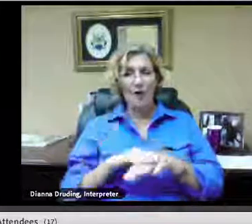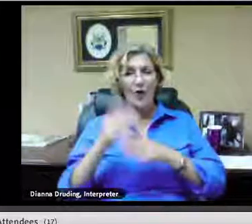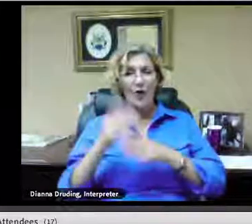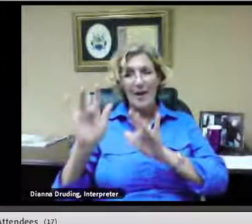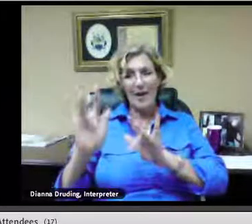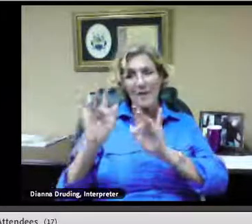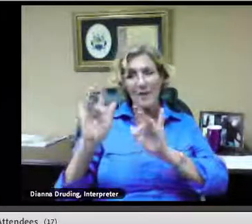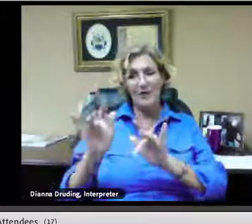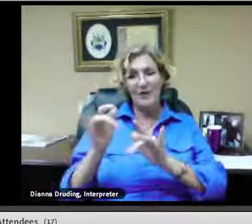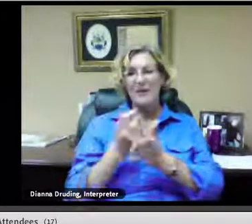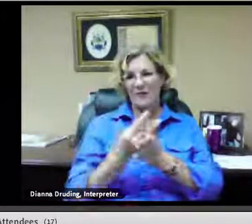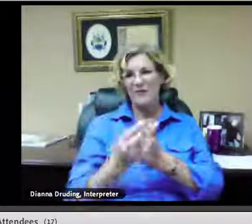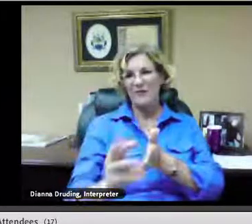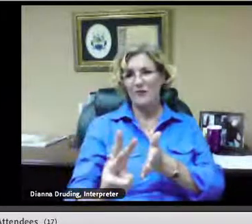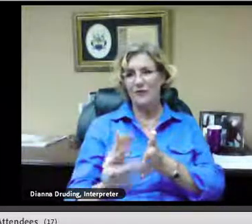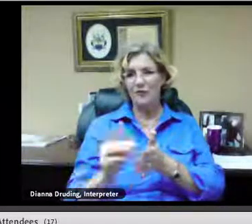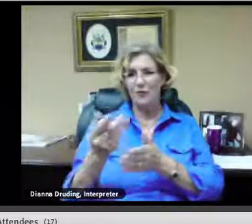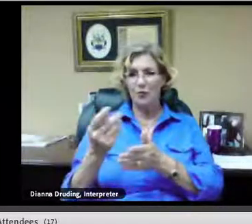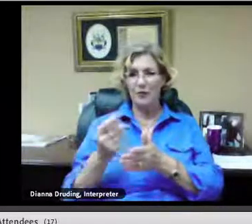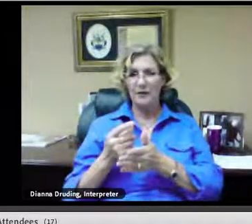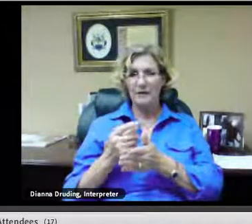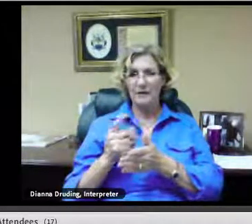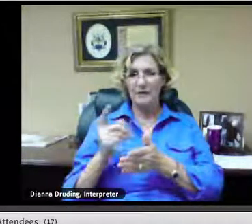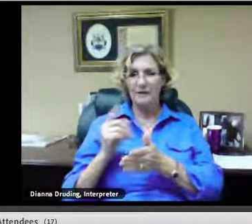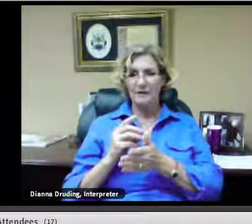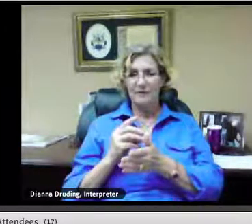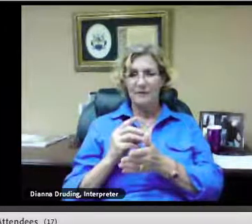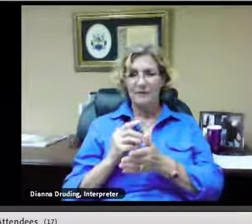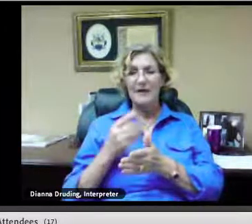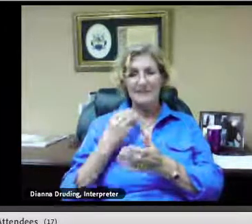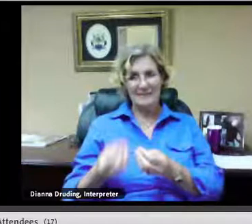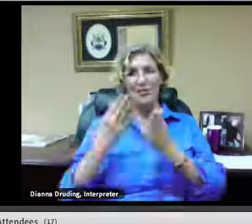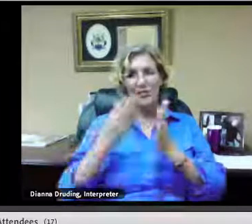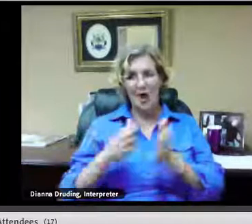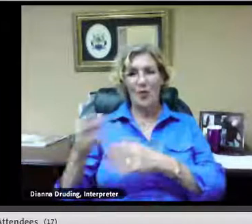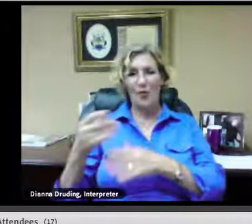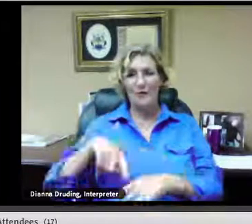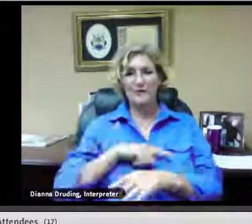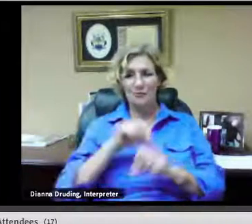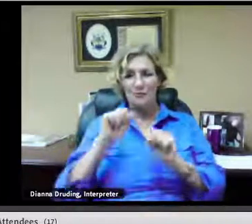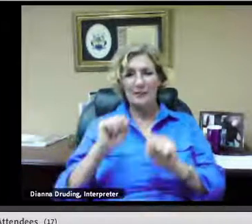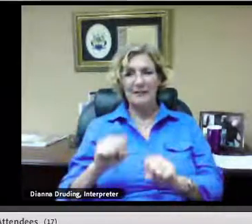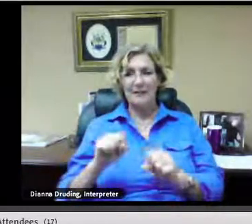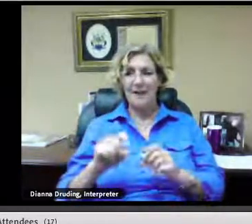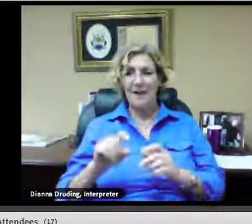becoming more empathetic and accessible to people, no matter what we're struggling with.